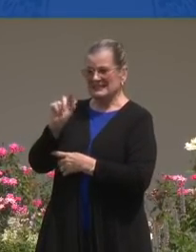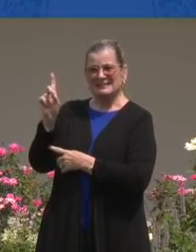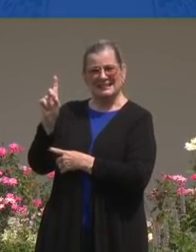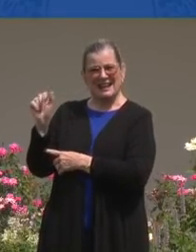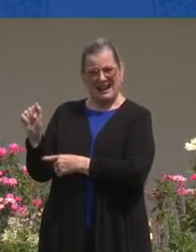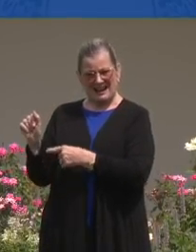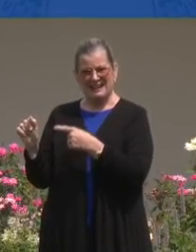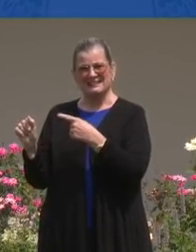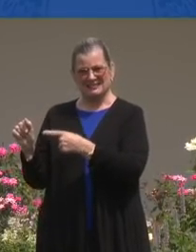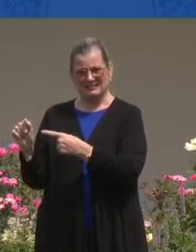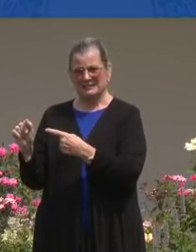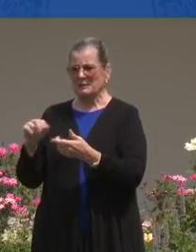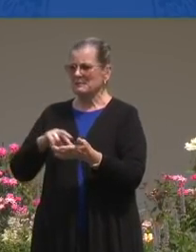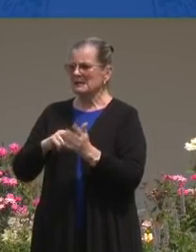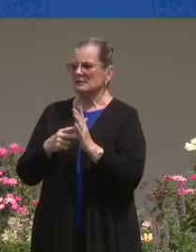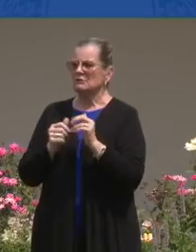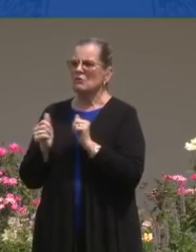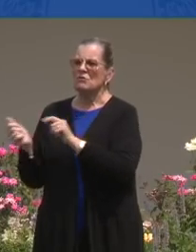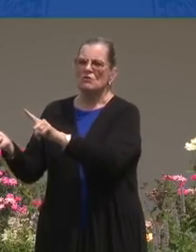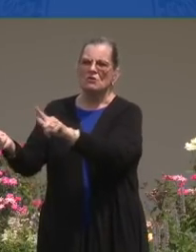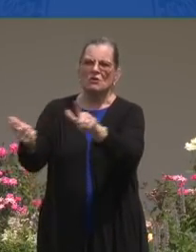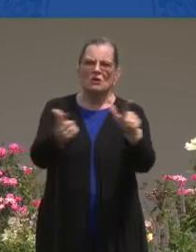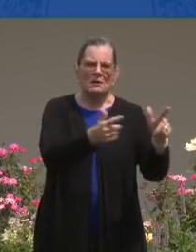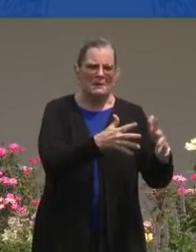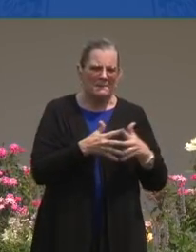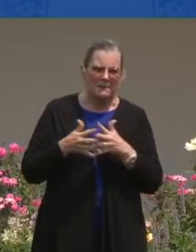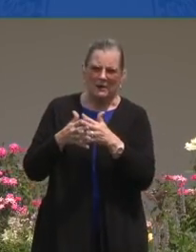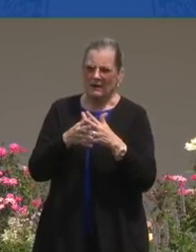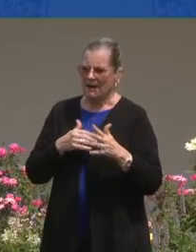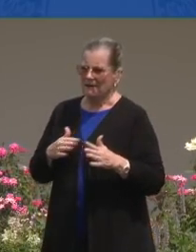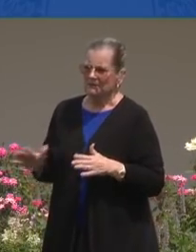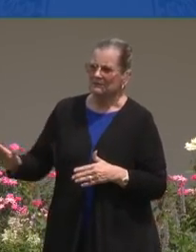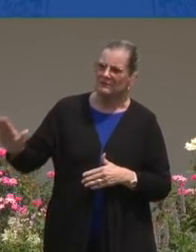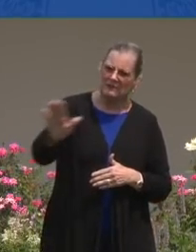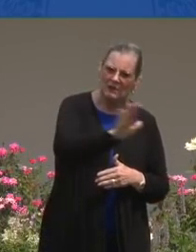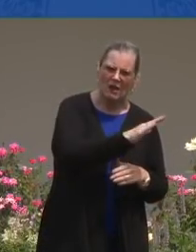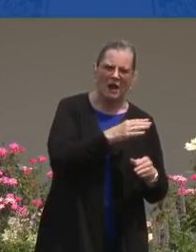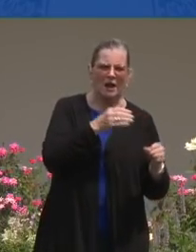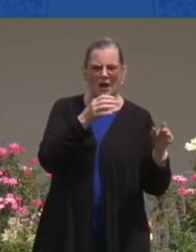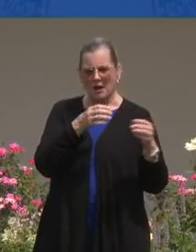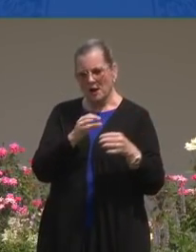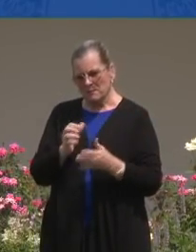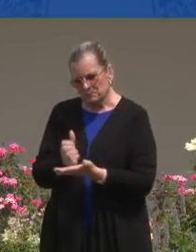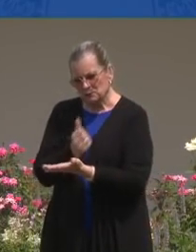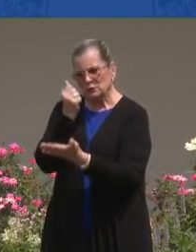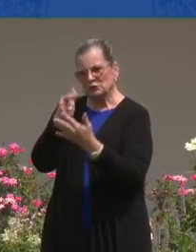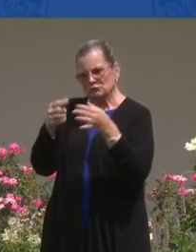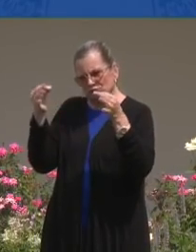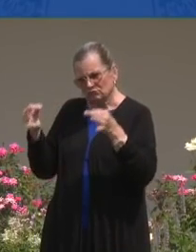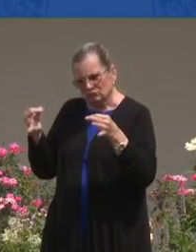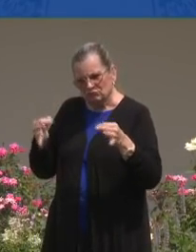to determine their own future. Self-determination,